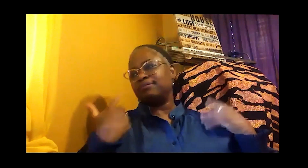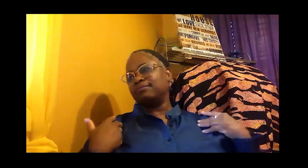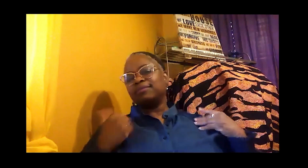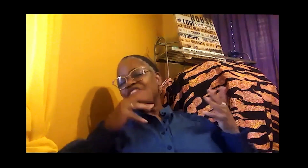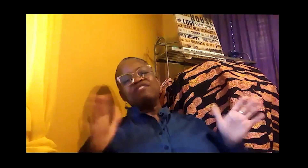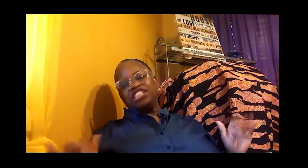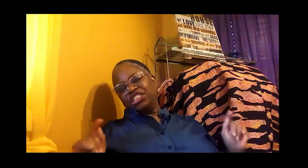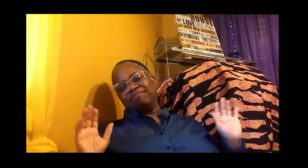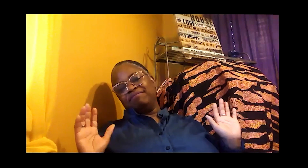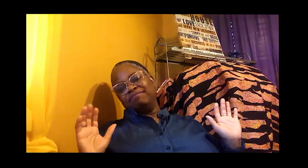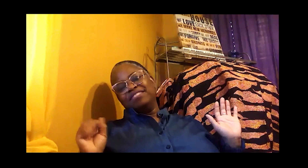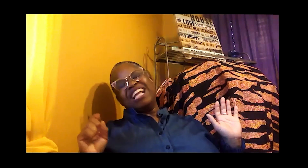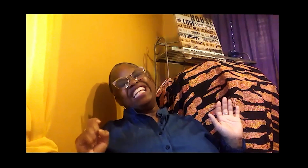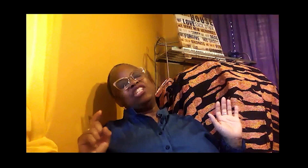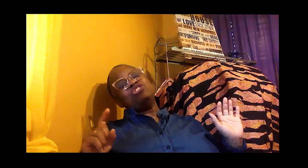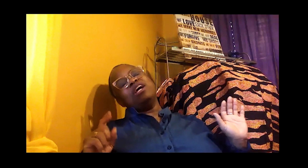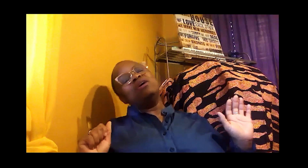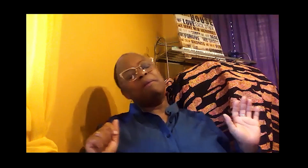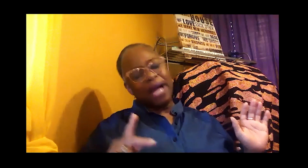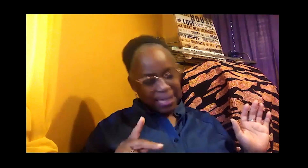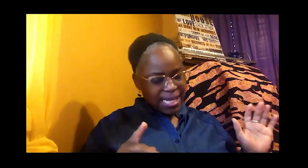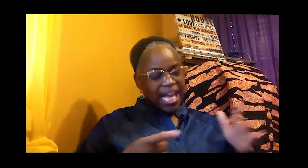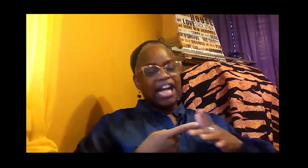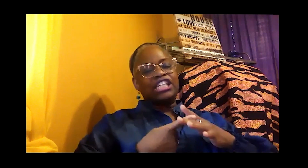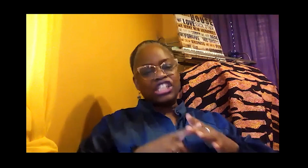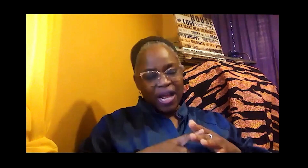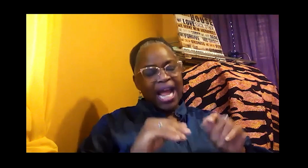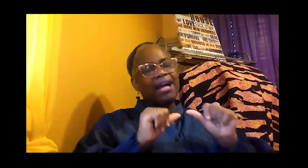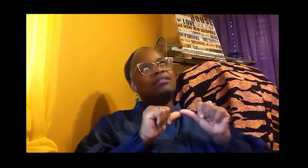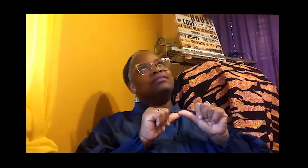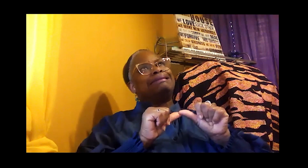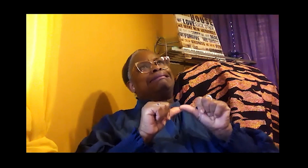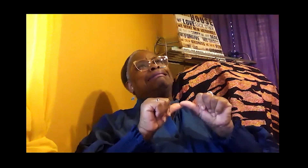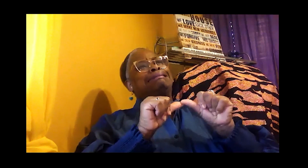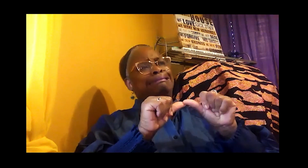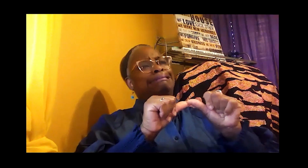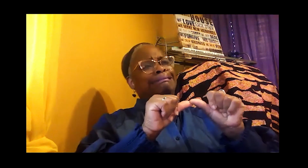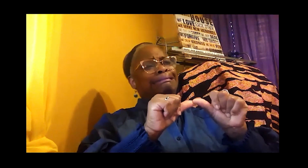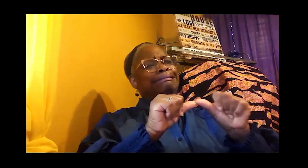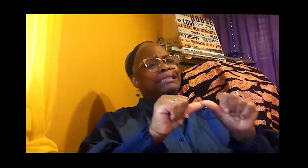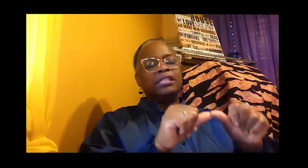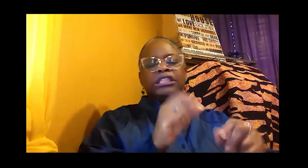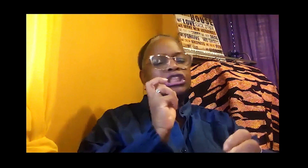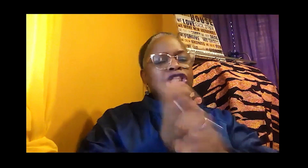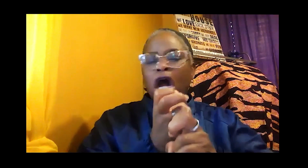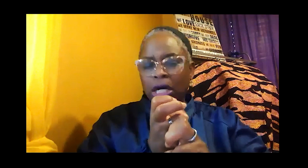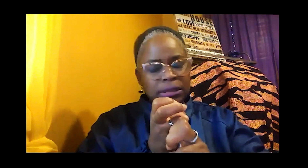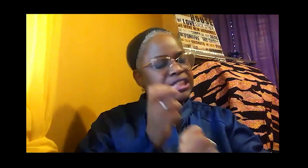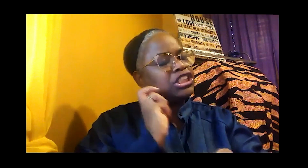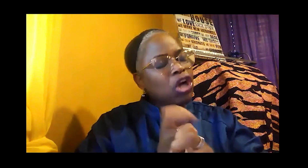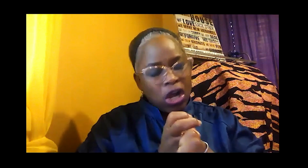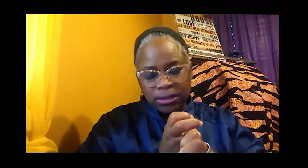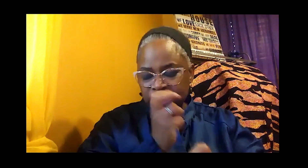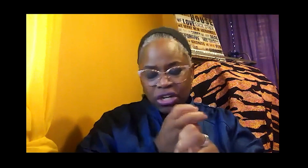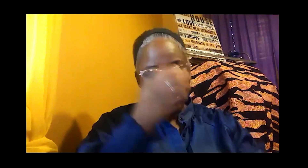far too long! I need to get back to it. It's hard - it's just too difficult right now.